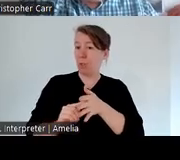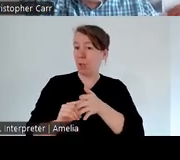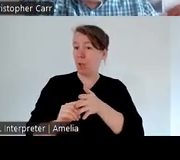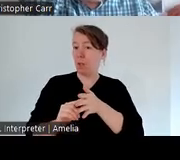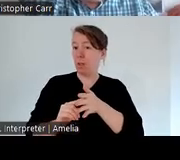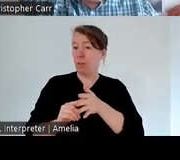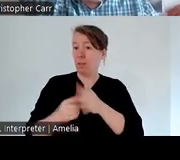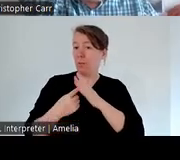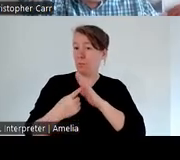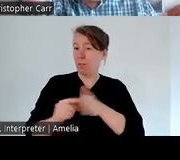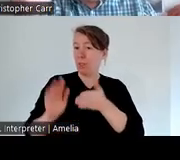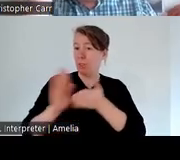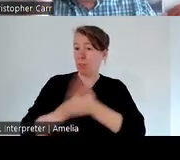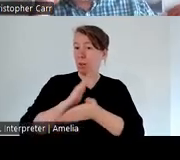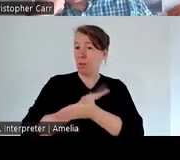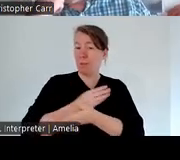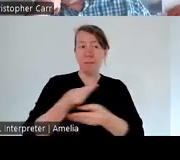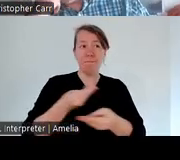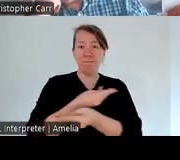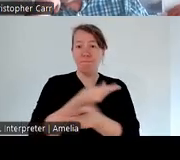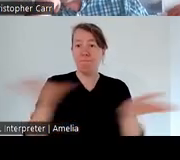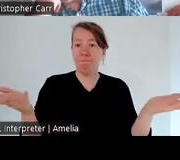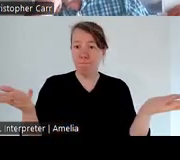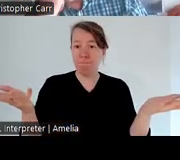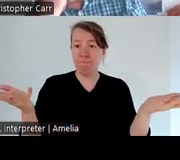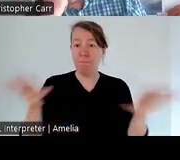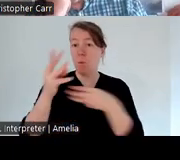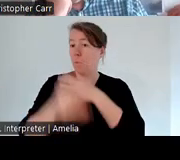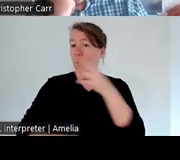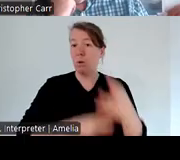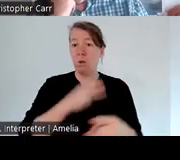the world. And they came back and said, “Yeah, you know what, this doesn't really map well